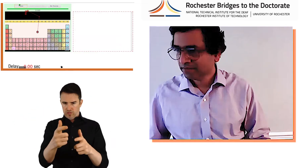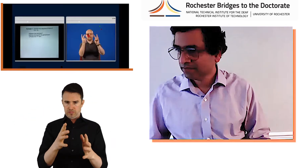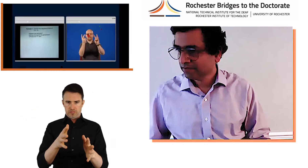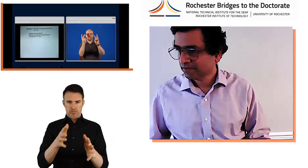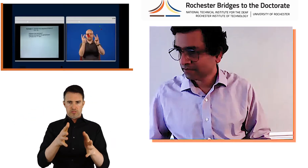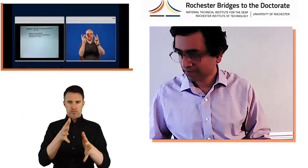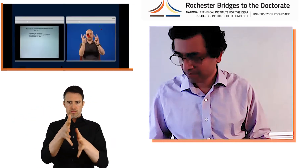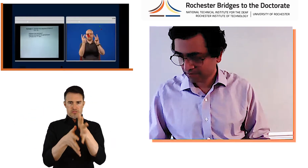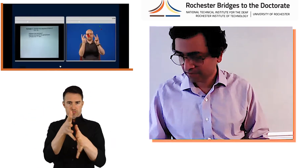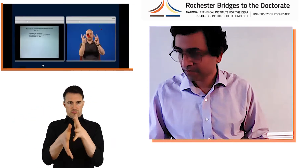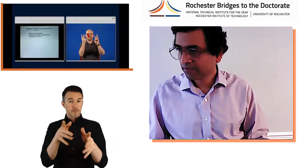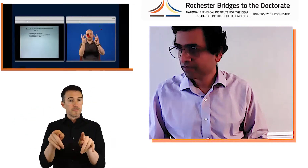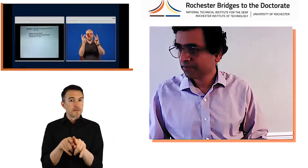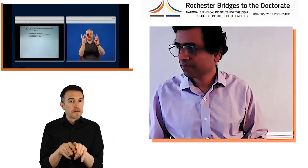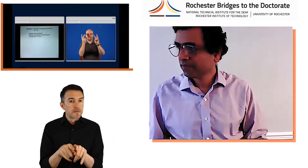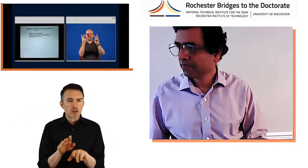where the person is trying to see.